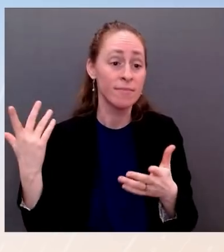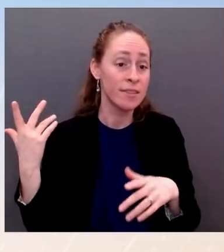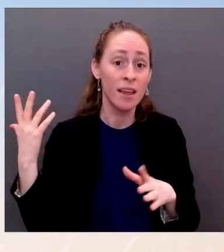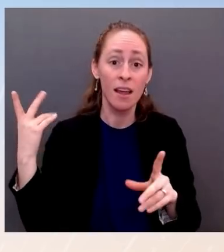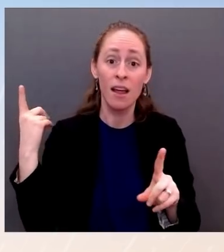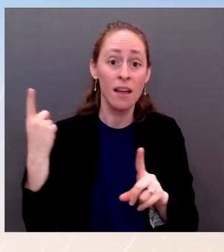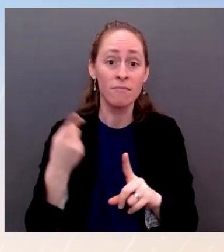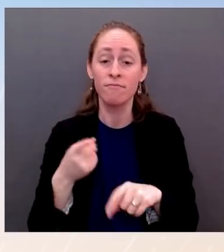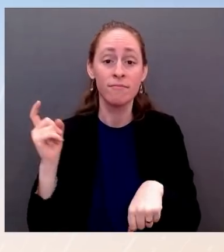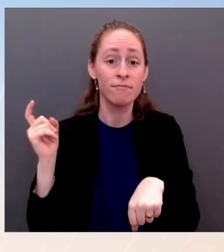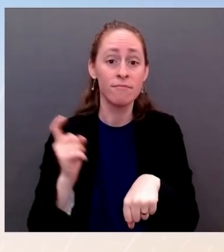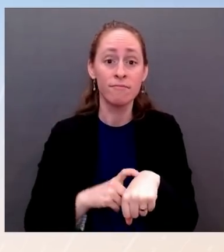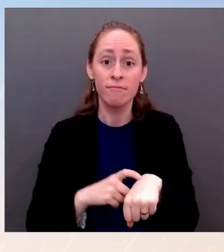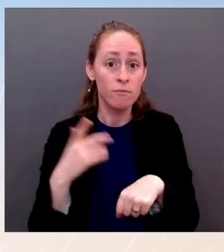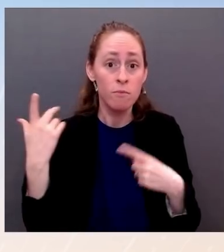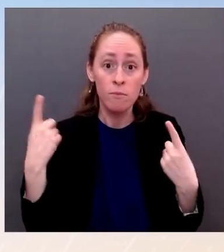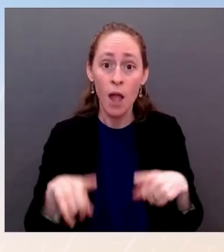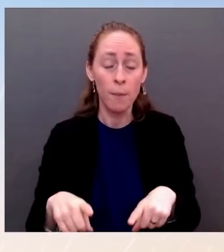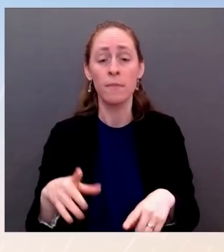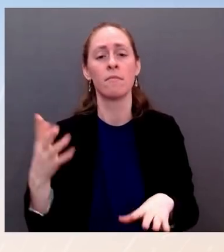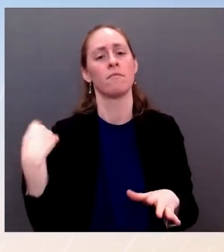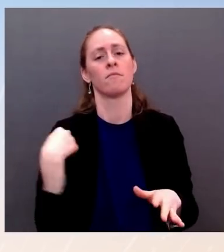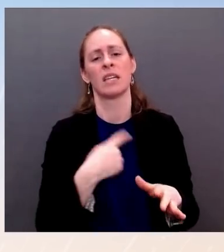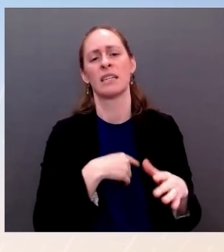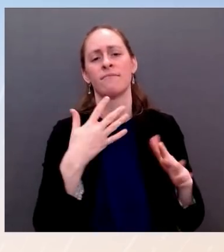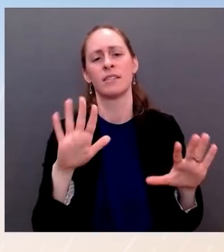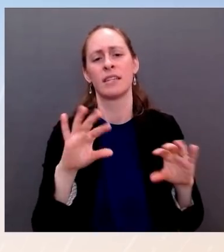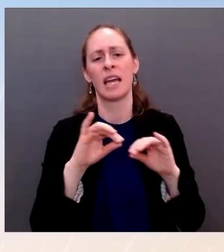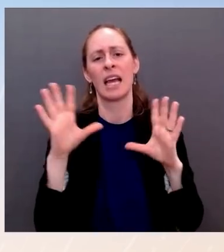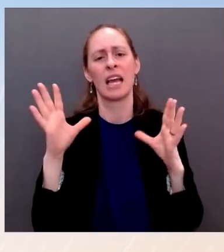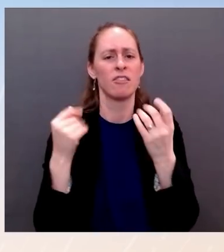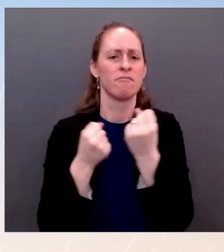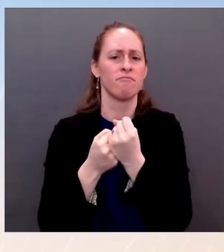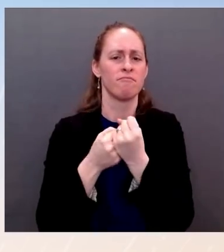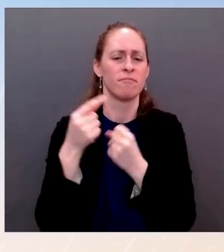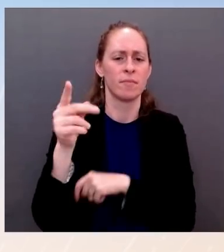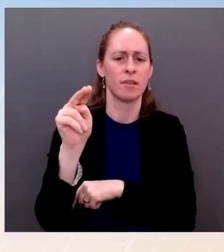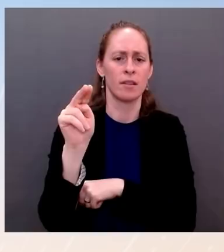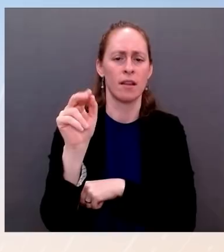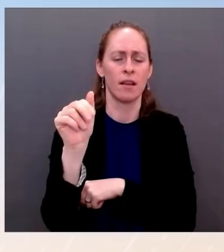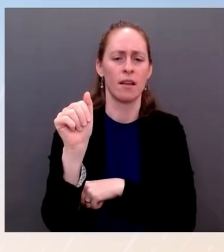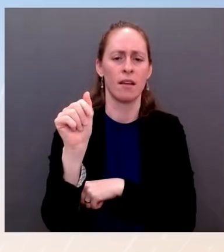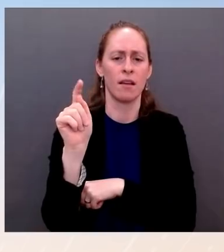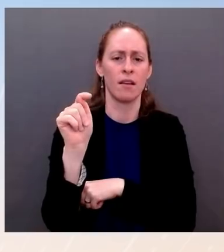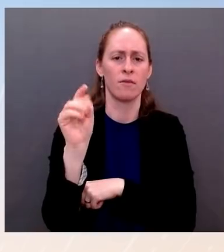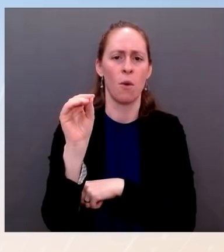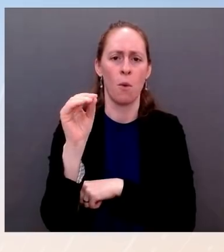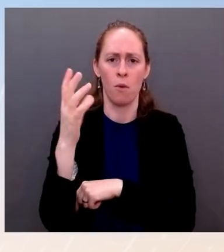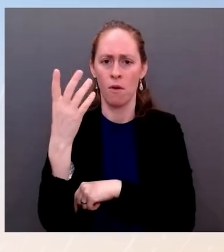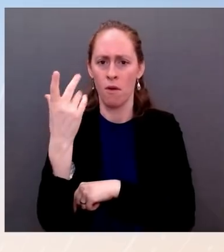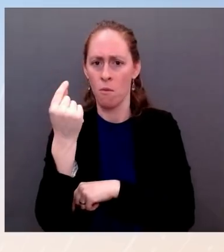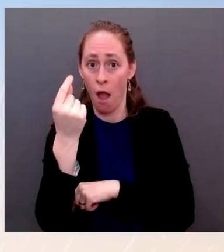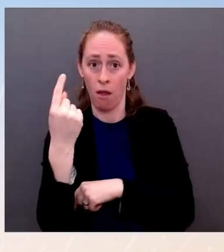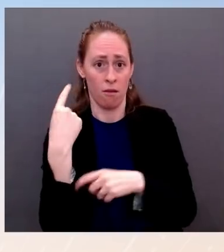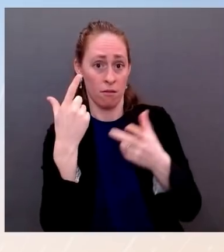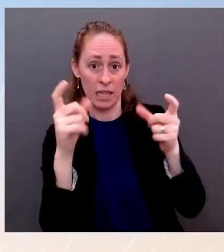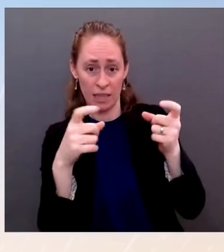The Alliance is more cohesive, more purposeful, more dynamic than at in any time in recent memory. In terms of immediate next steps,